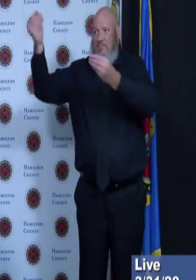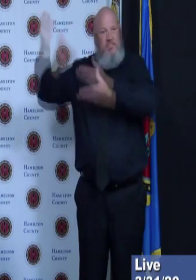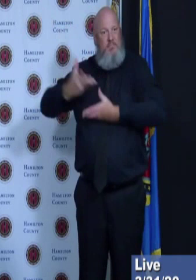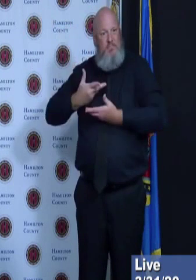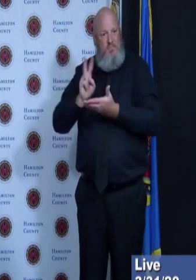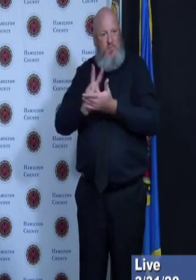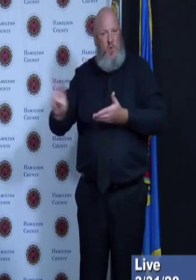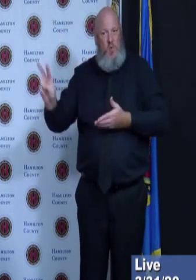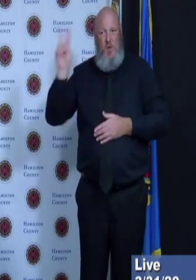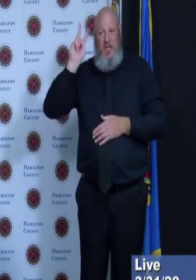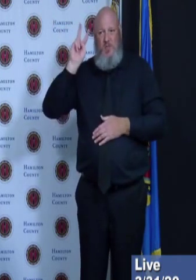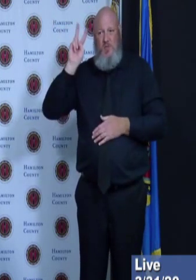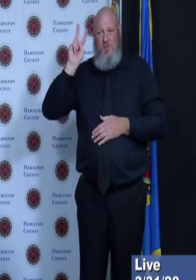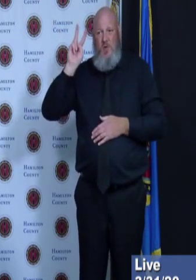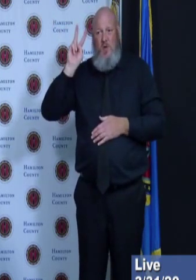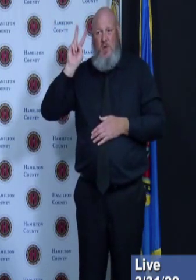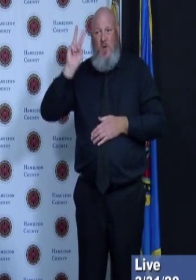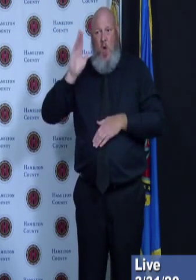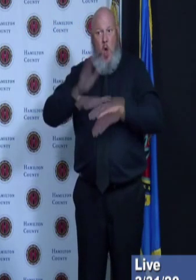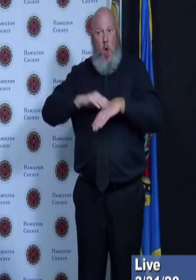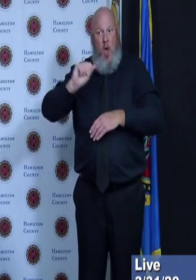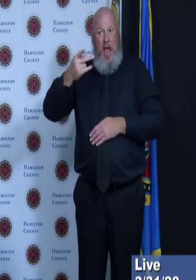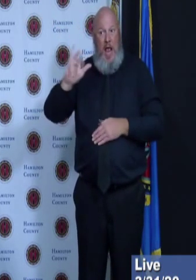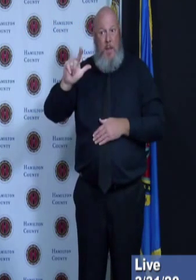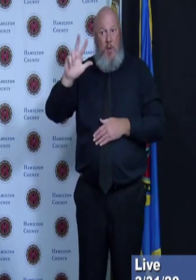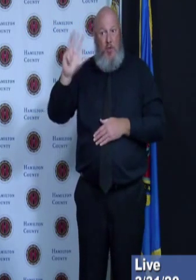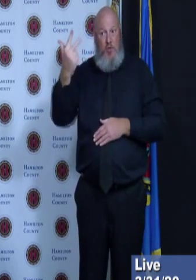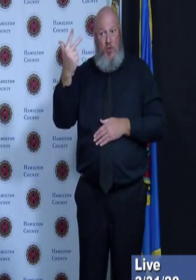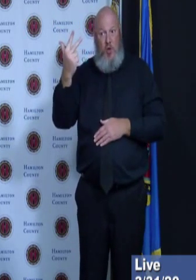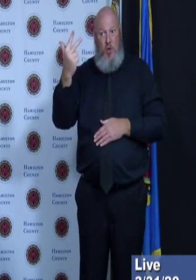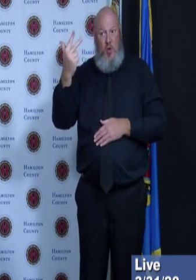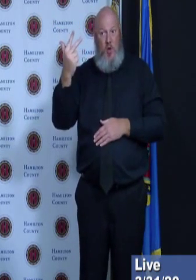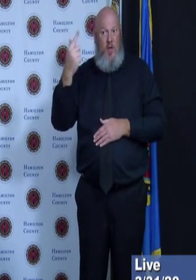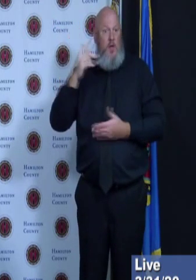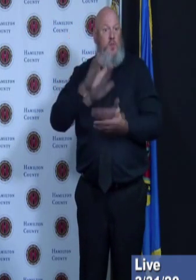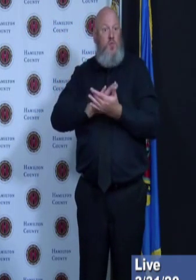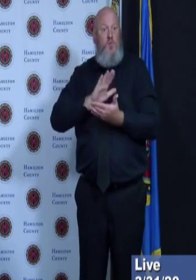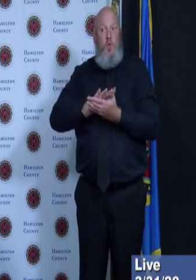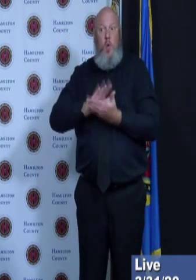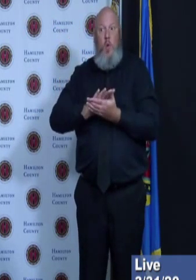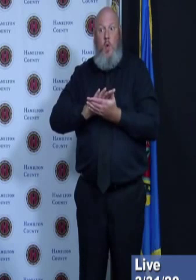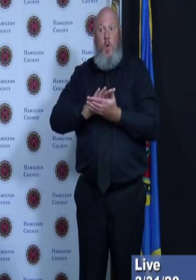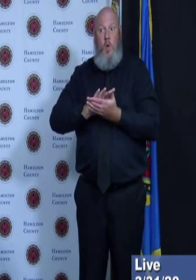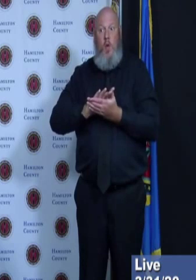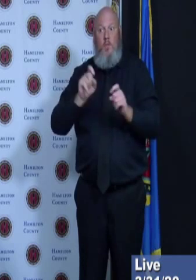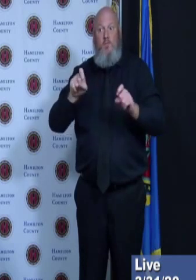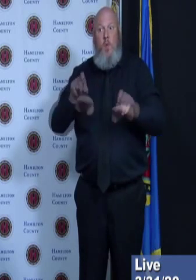schools so what we did was say to our employees we are going to reclassify it